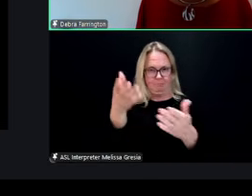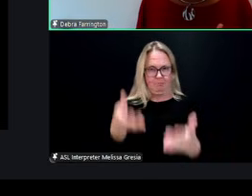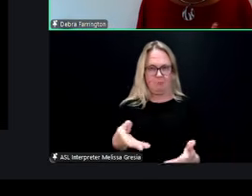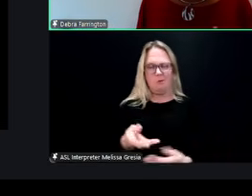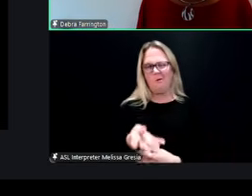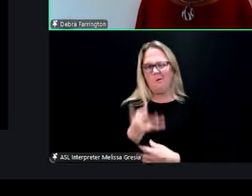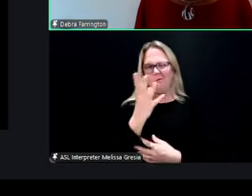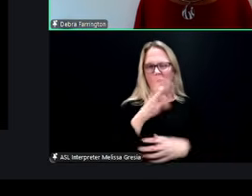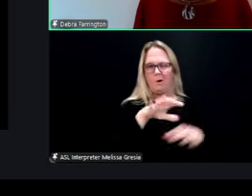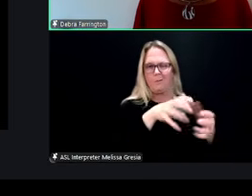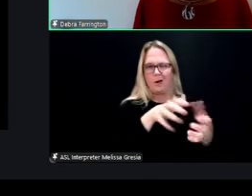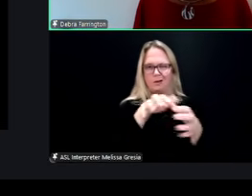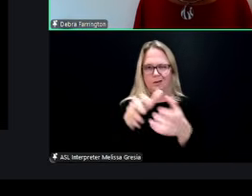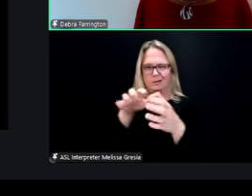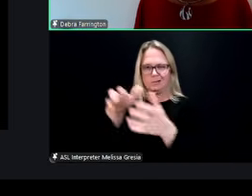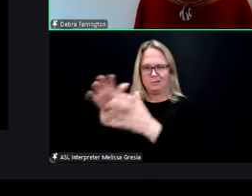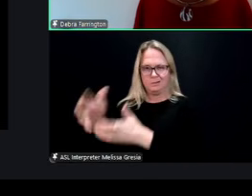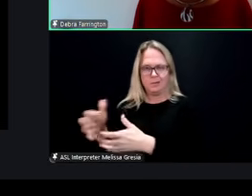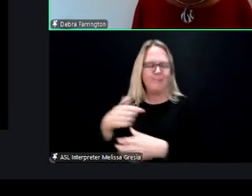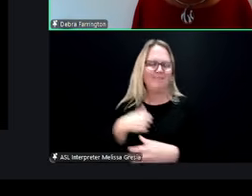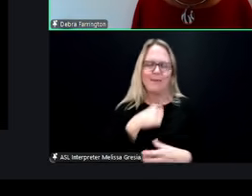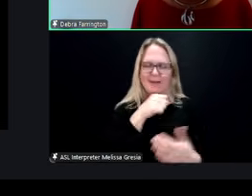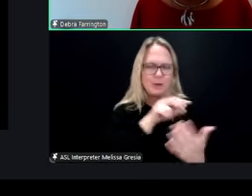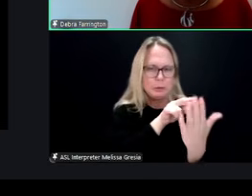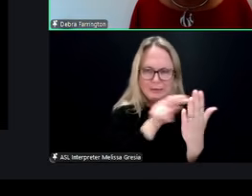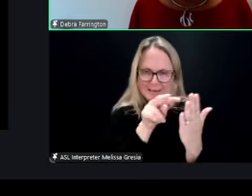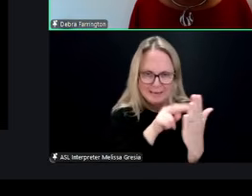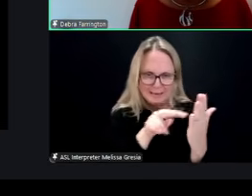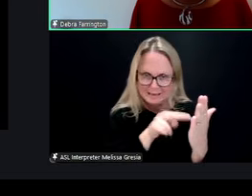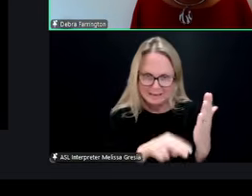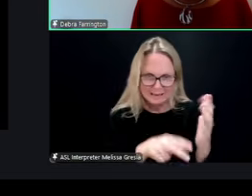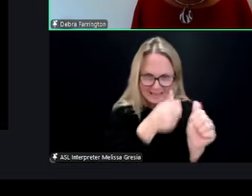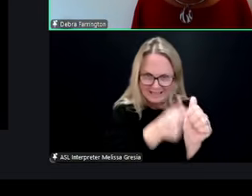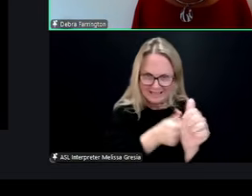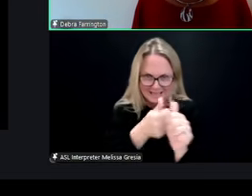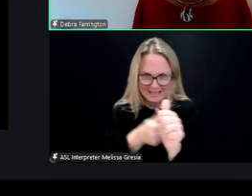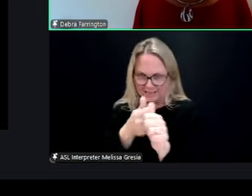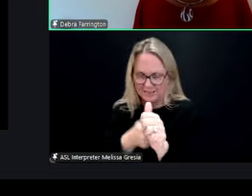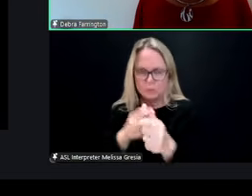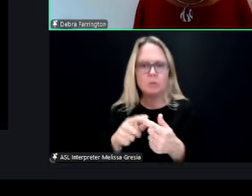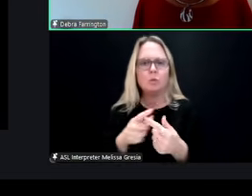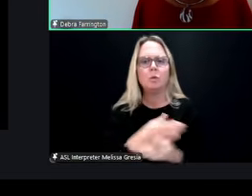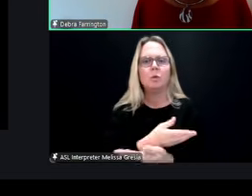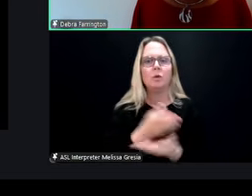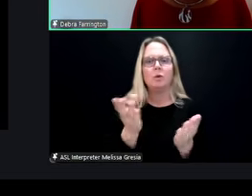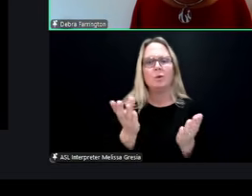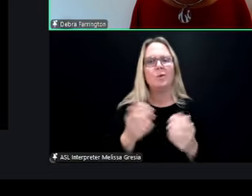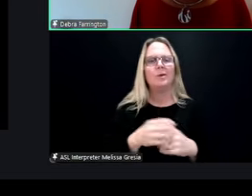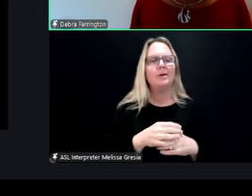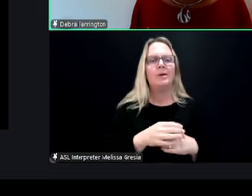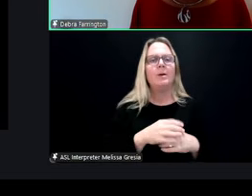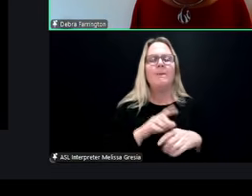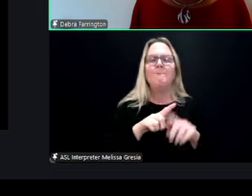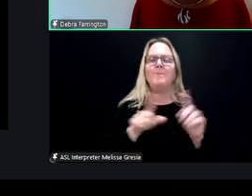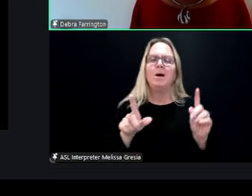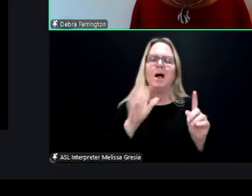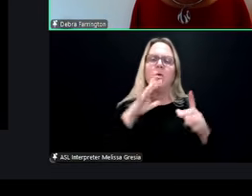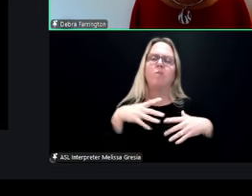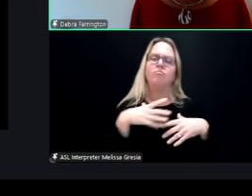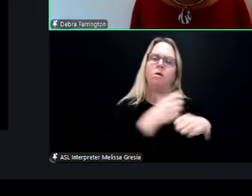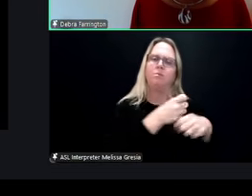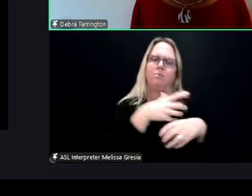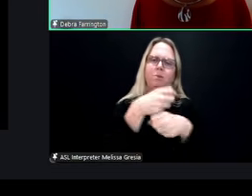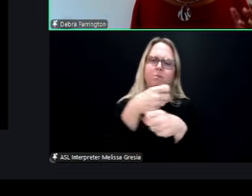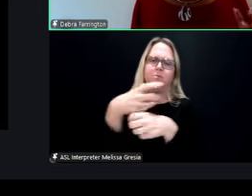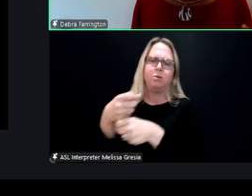buckets and I won't read um each of the items in in the columns but just sort of summarize for you